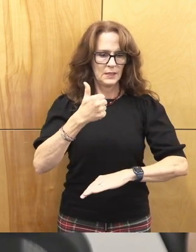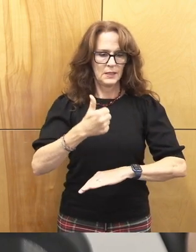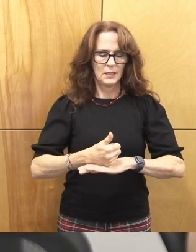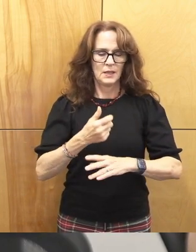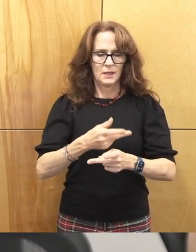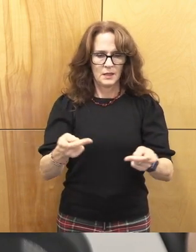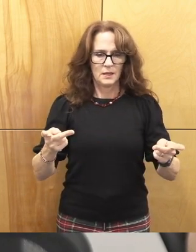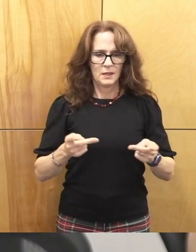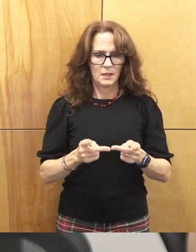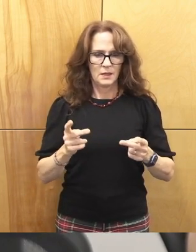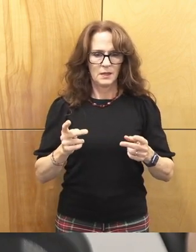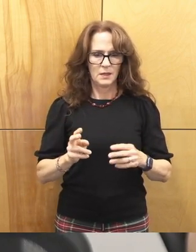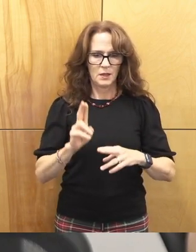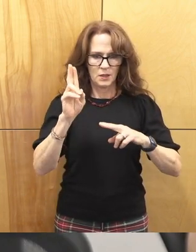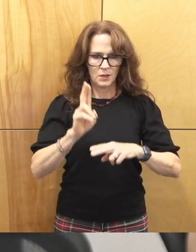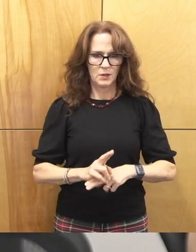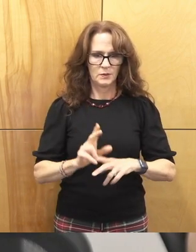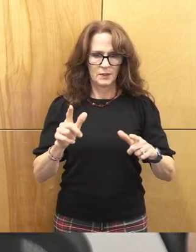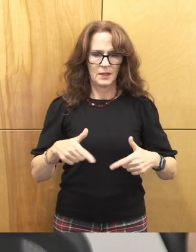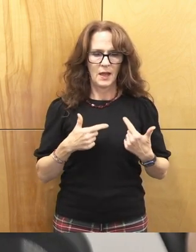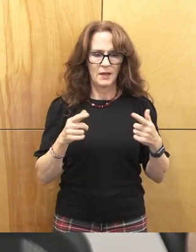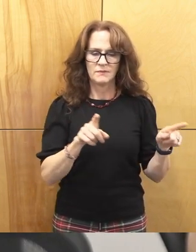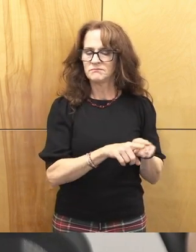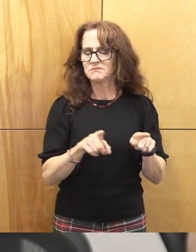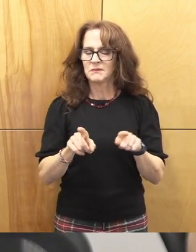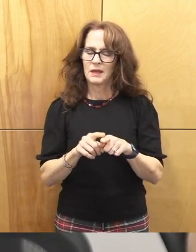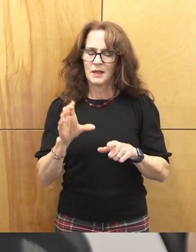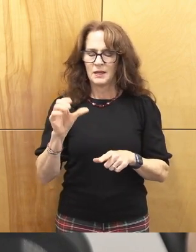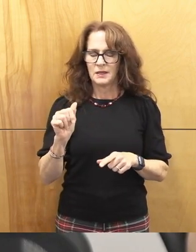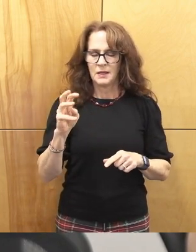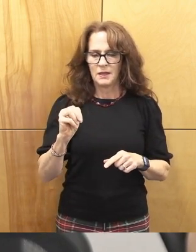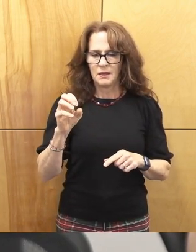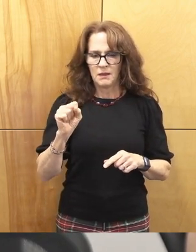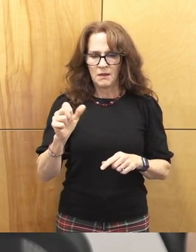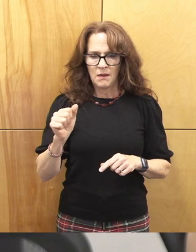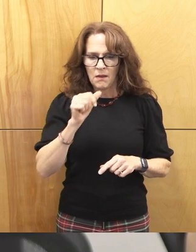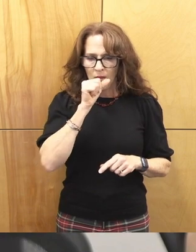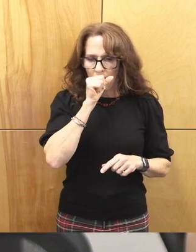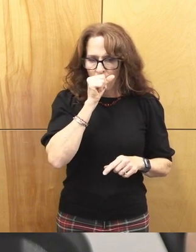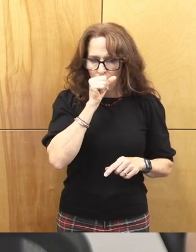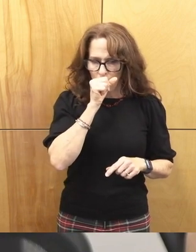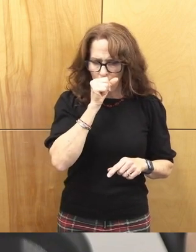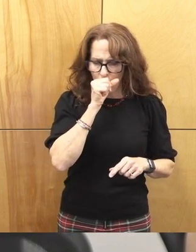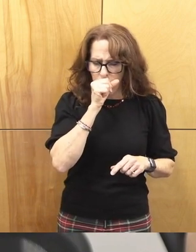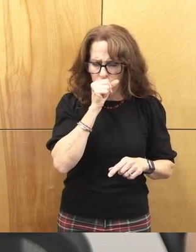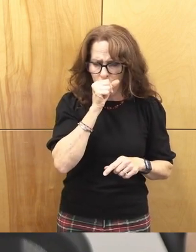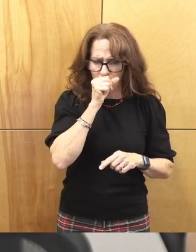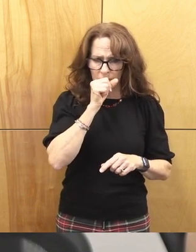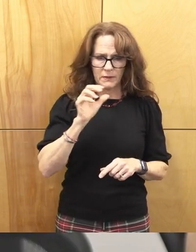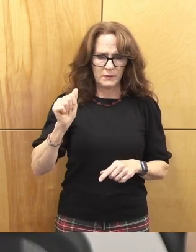and get them used to what life is like at CAMS. And being in ASB for the past three, four years now,